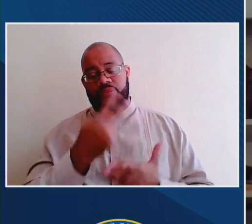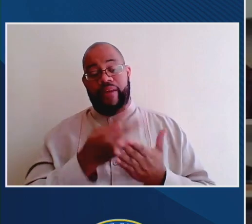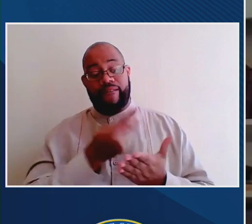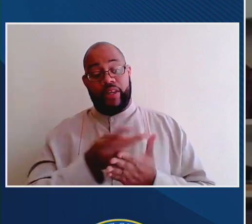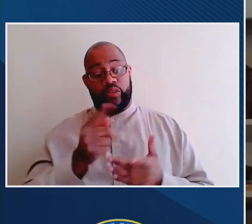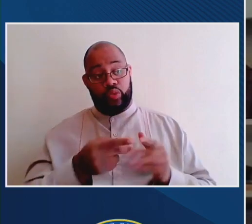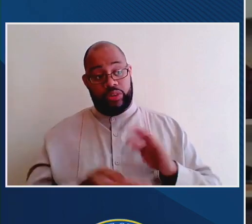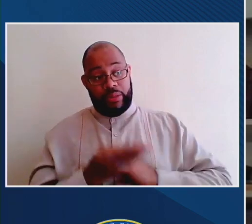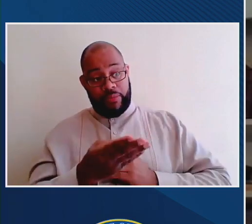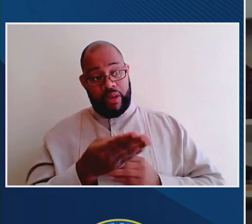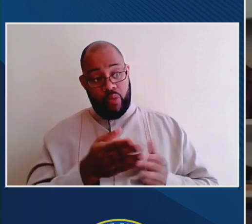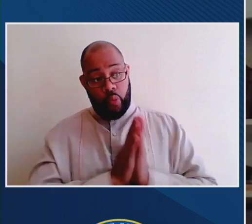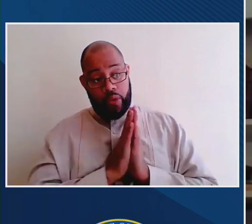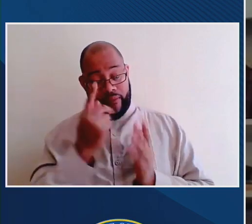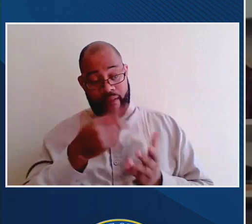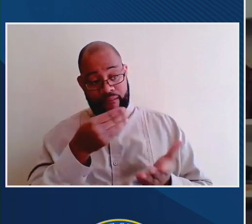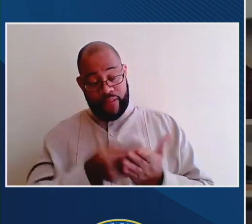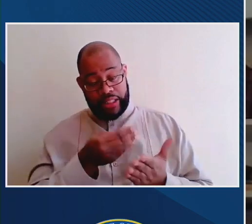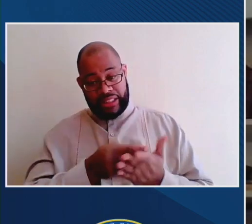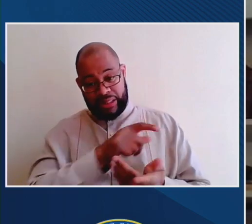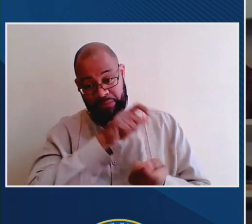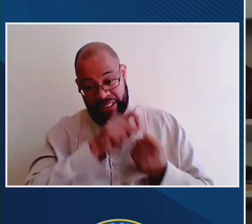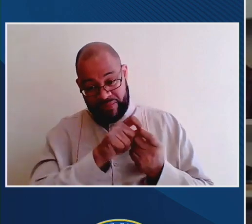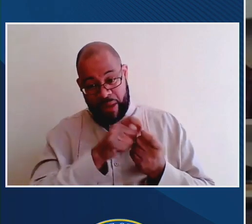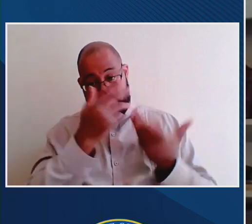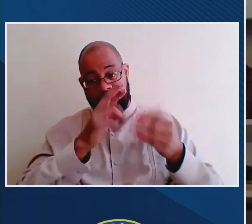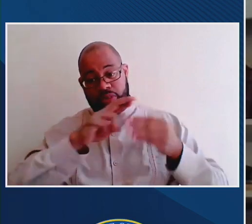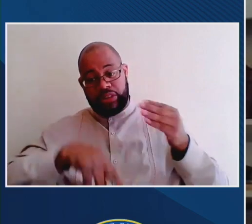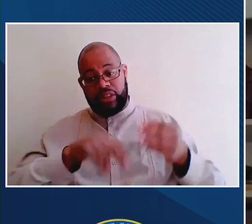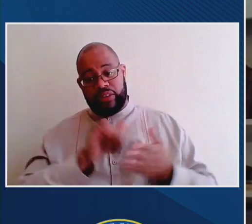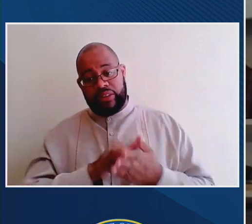funds specified may result in forfeiture of the requested funds.